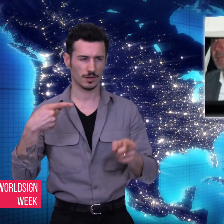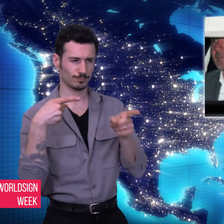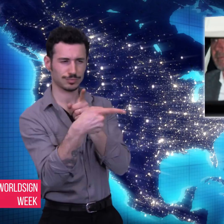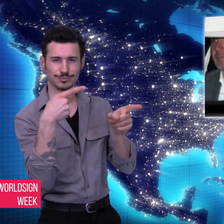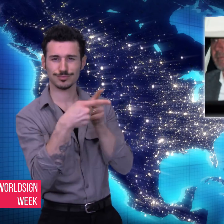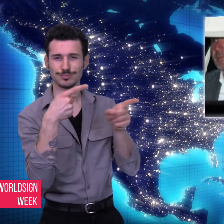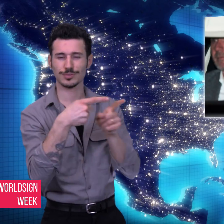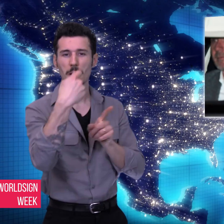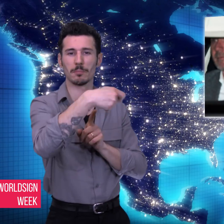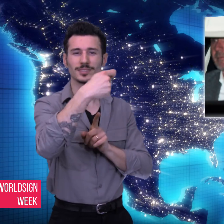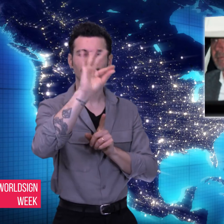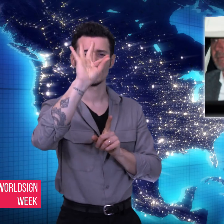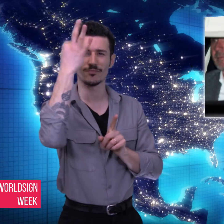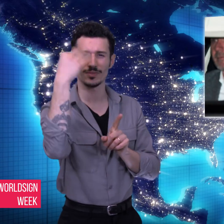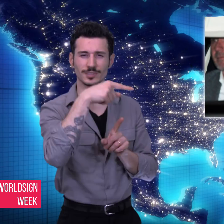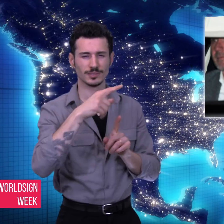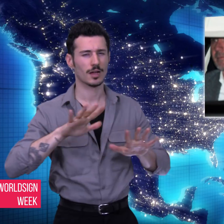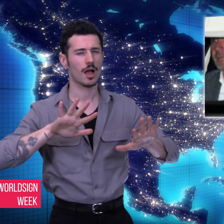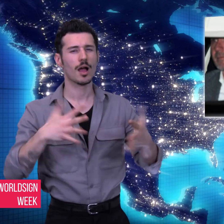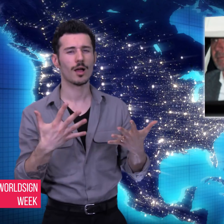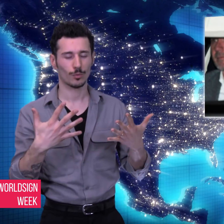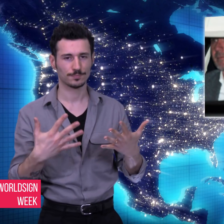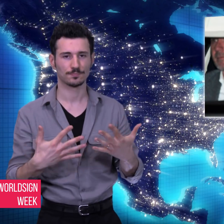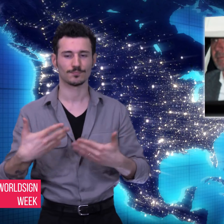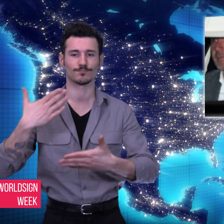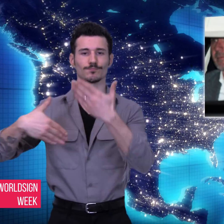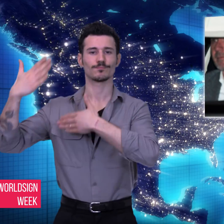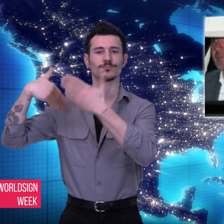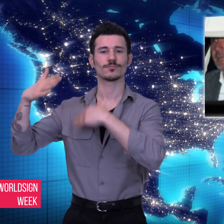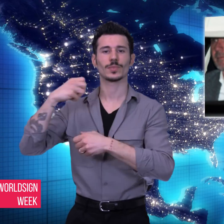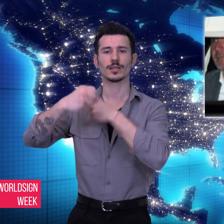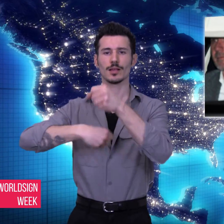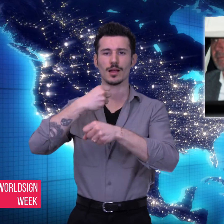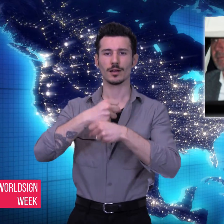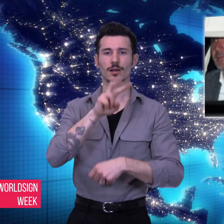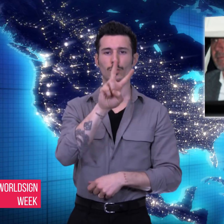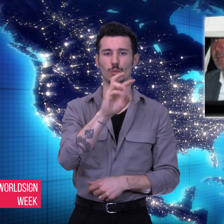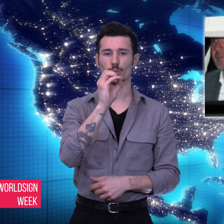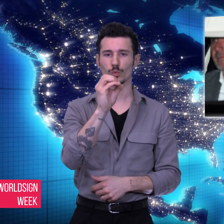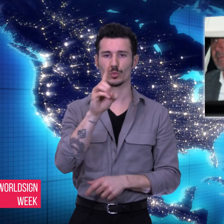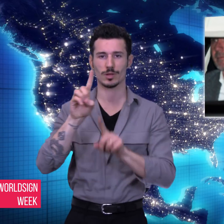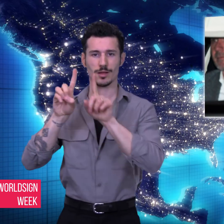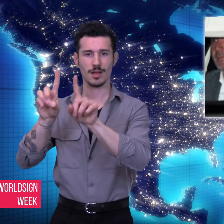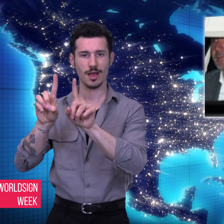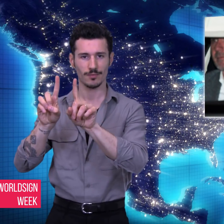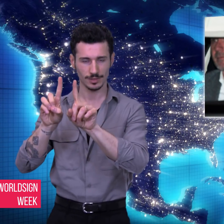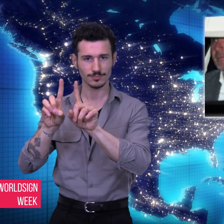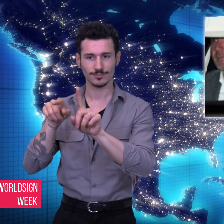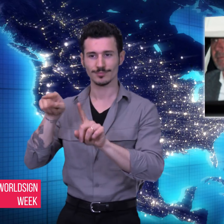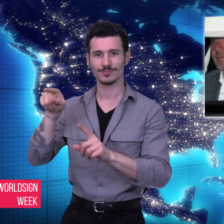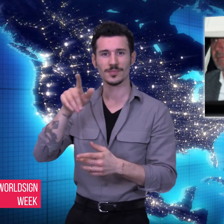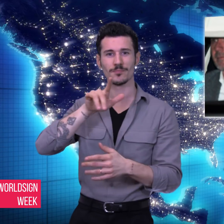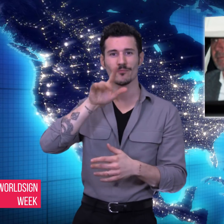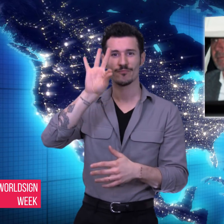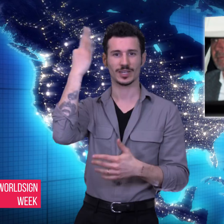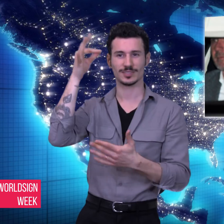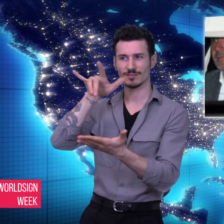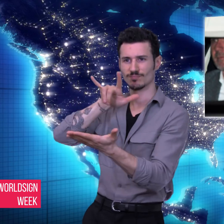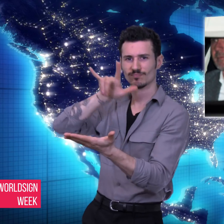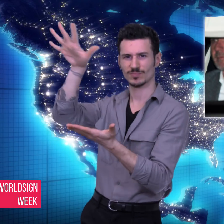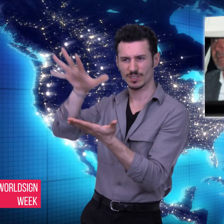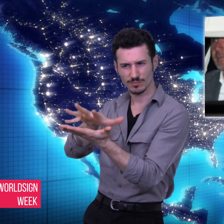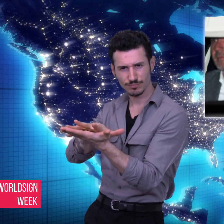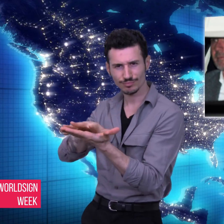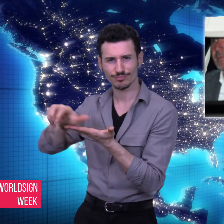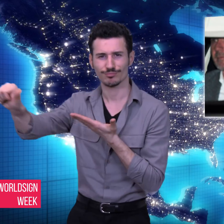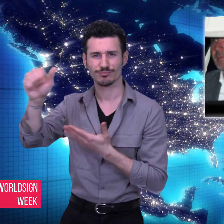The allegations came from Gadhafi’s son in 2011